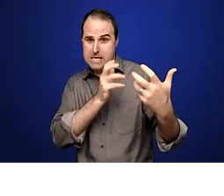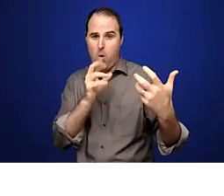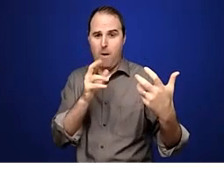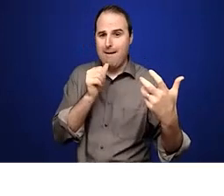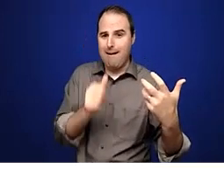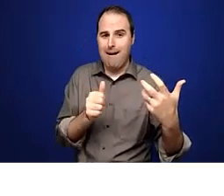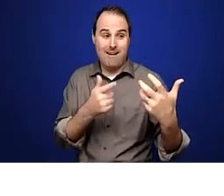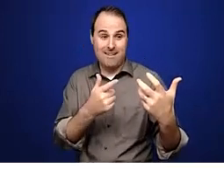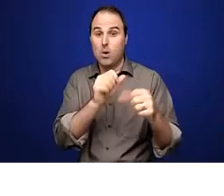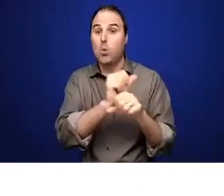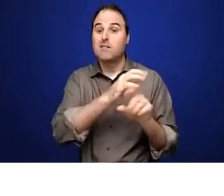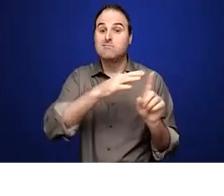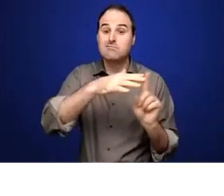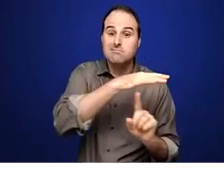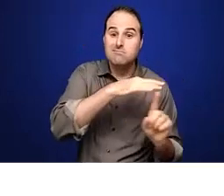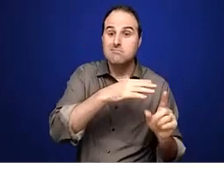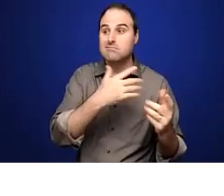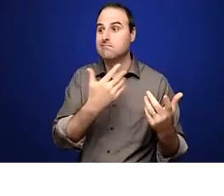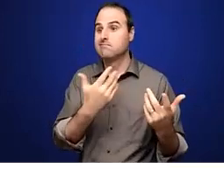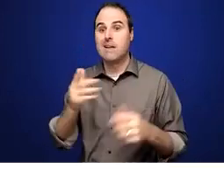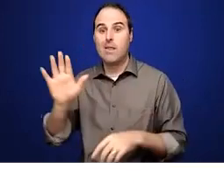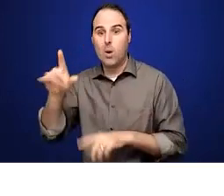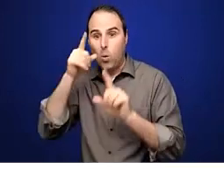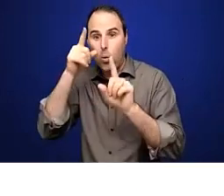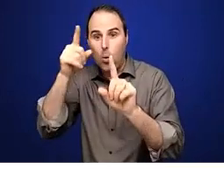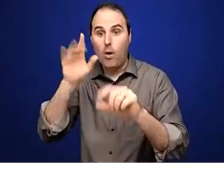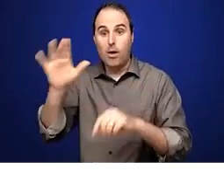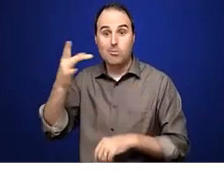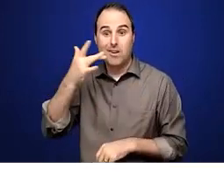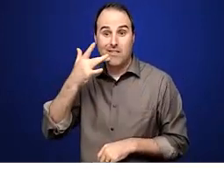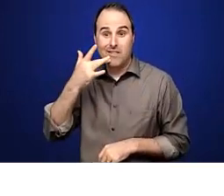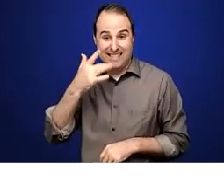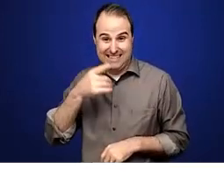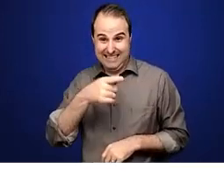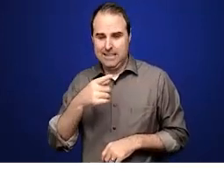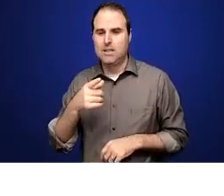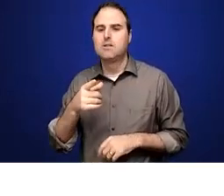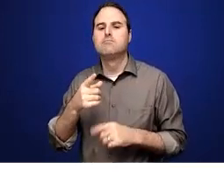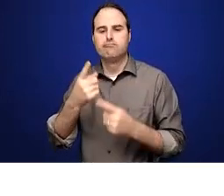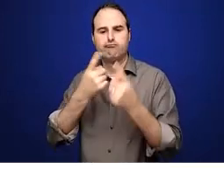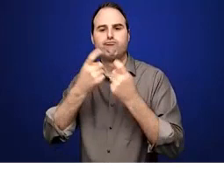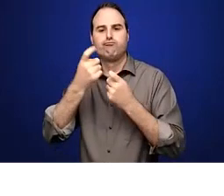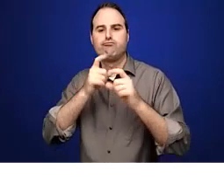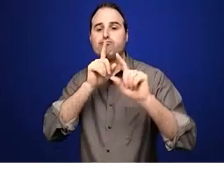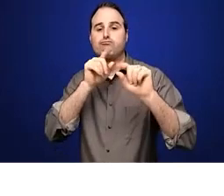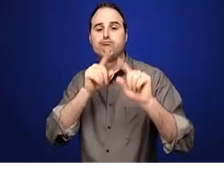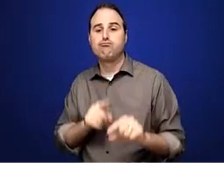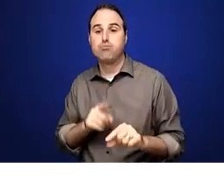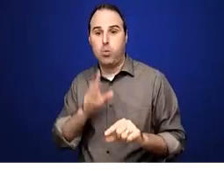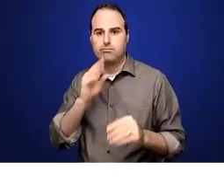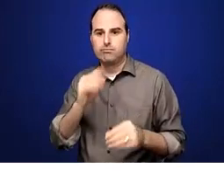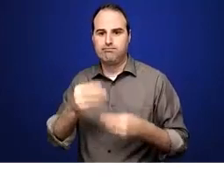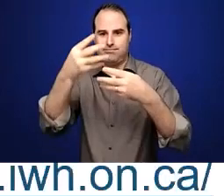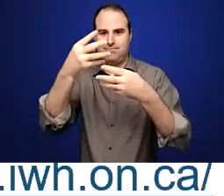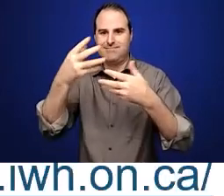and preference. And it, too, will provide a personalized summary for the person who is filling this out.